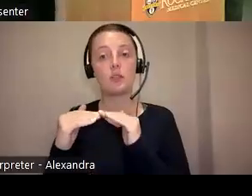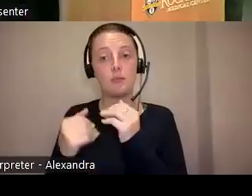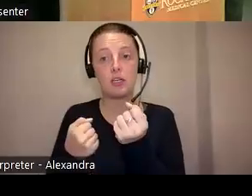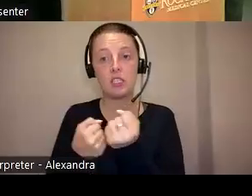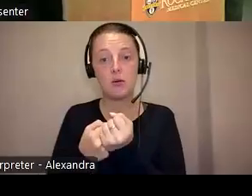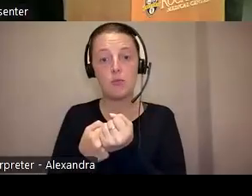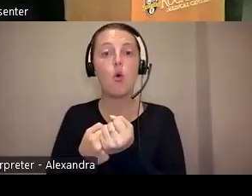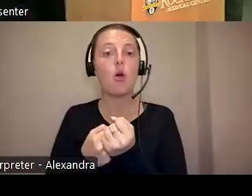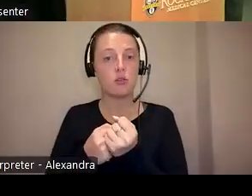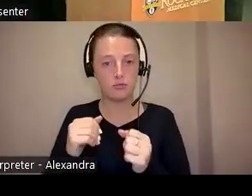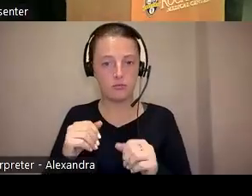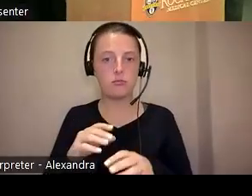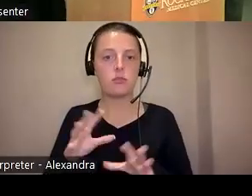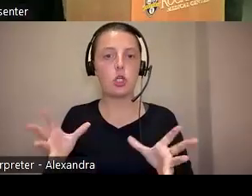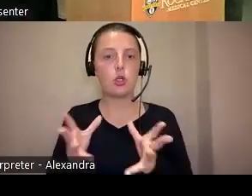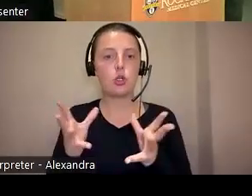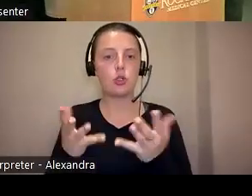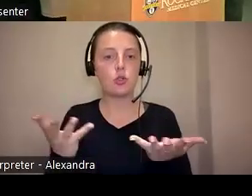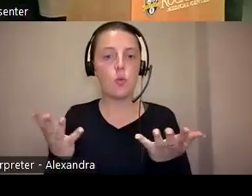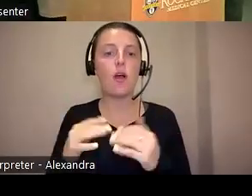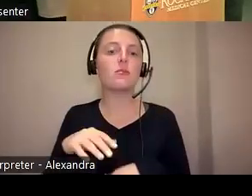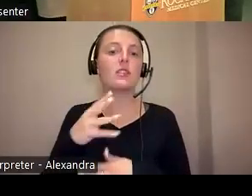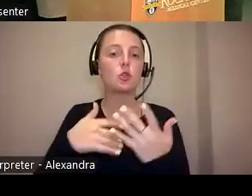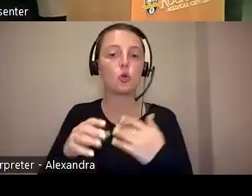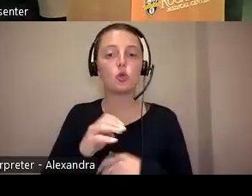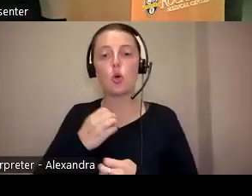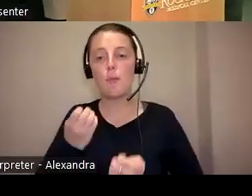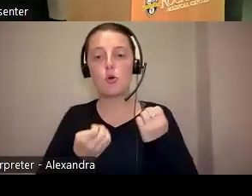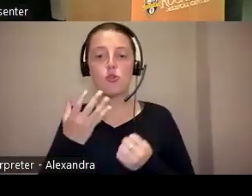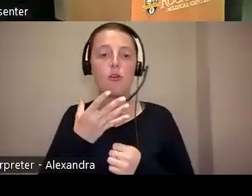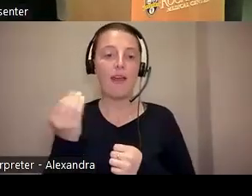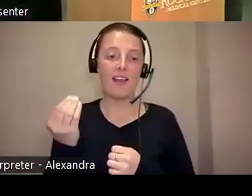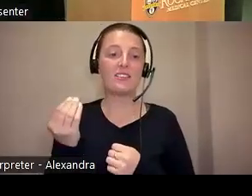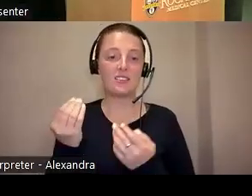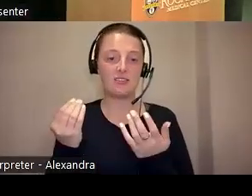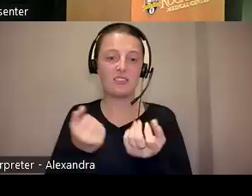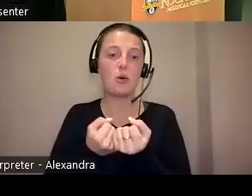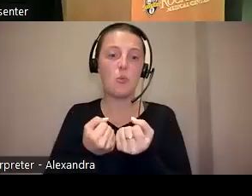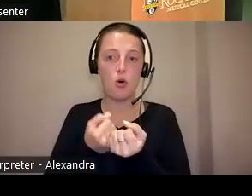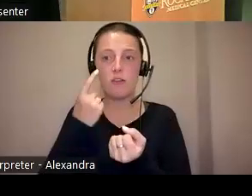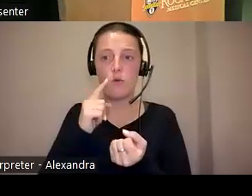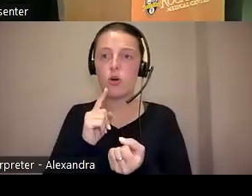an interpersonal relationship. This is based on mutuality, empathy and respect. And there's also